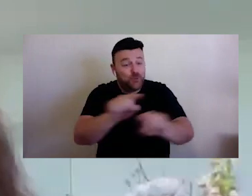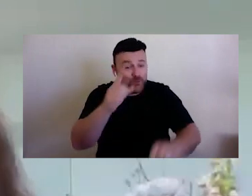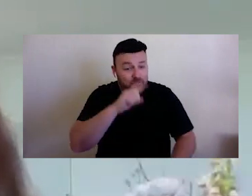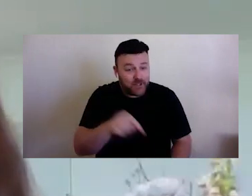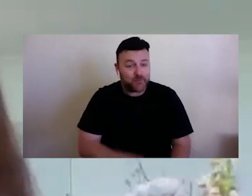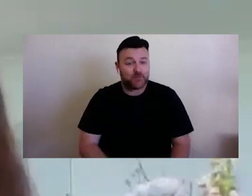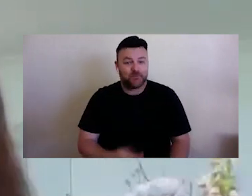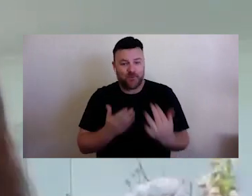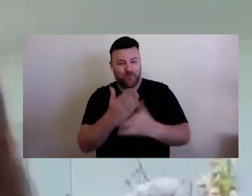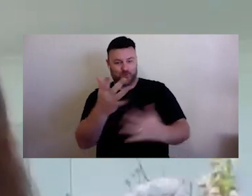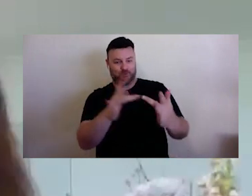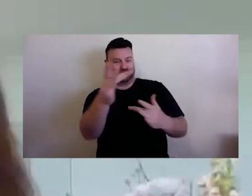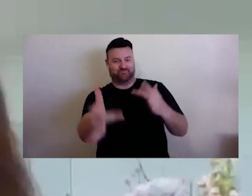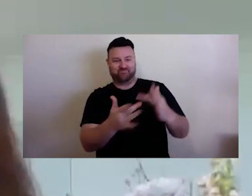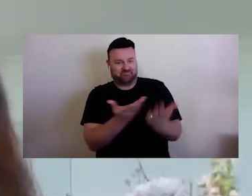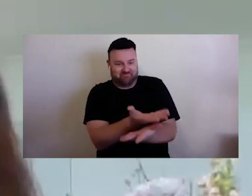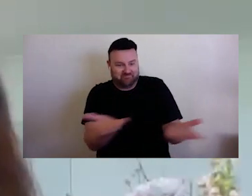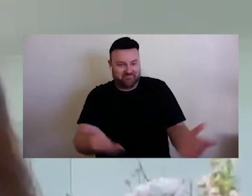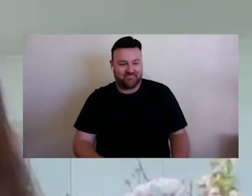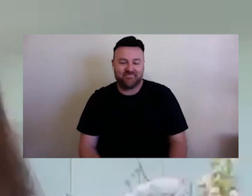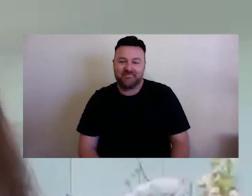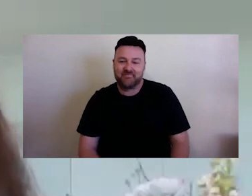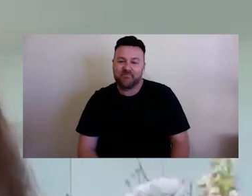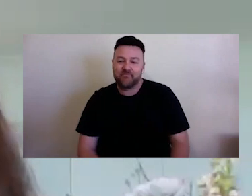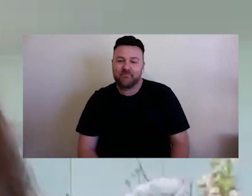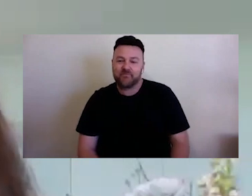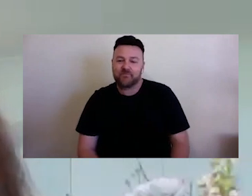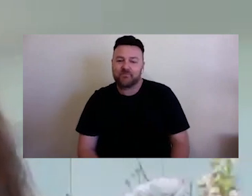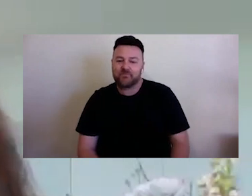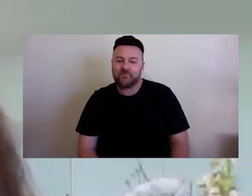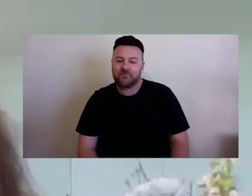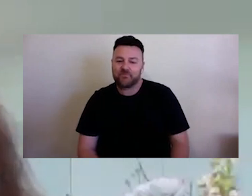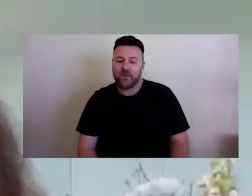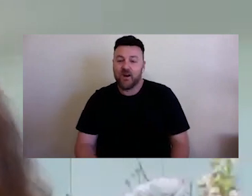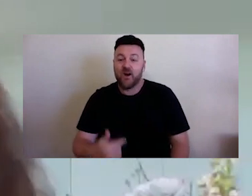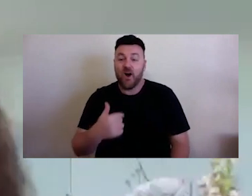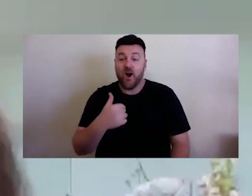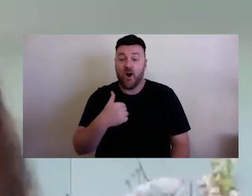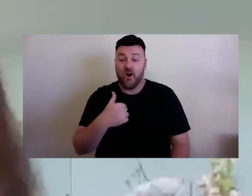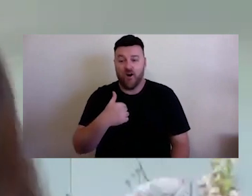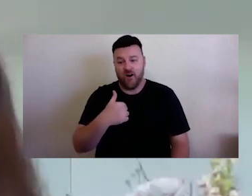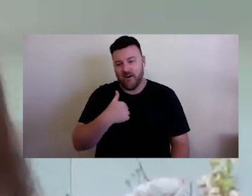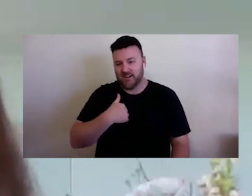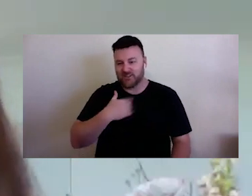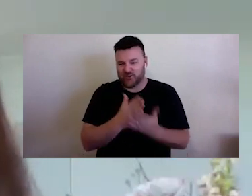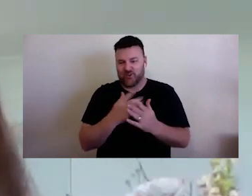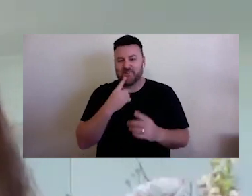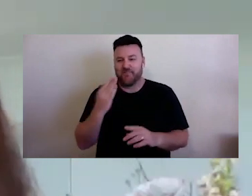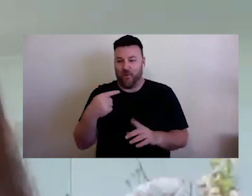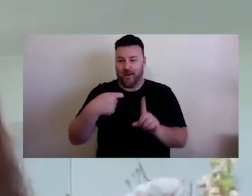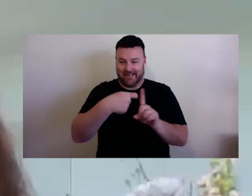digital space. I am beaming in from any kitchen but I am in Yuin country. I